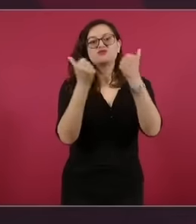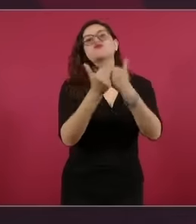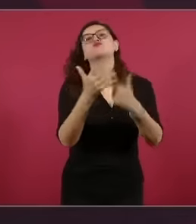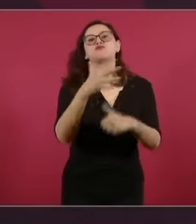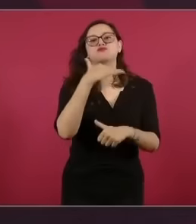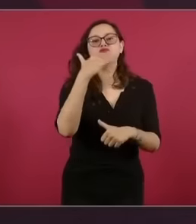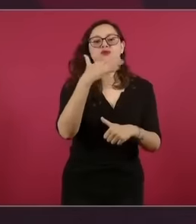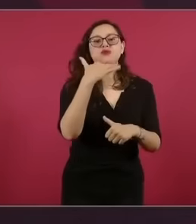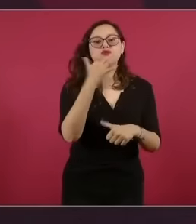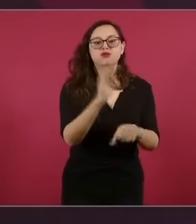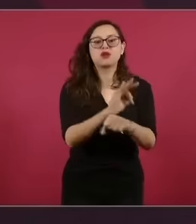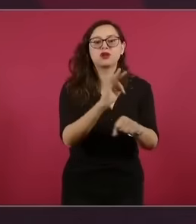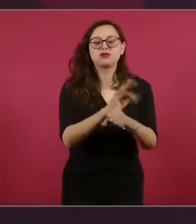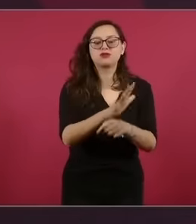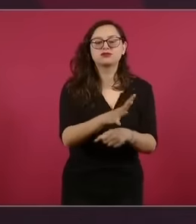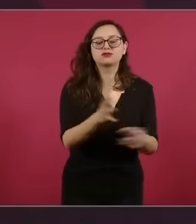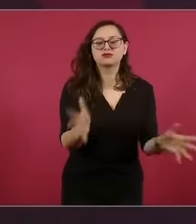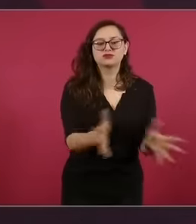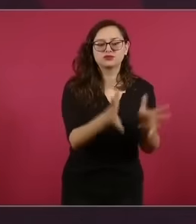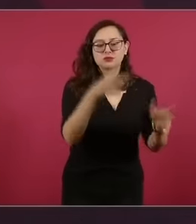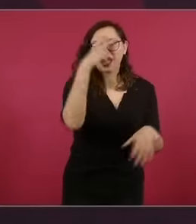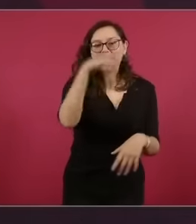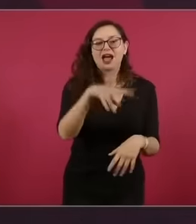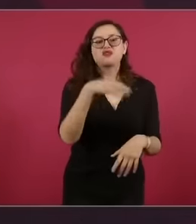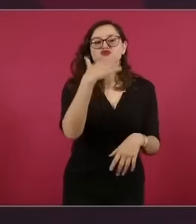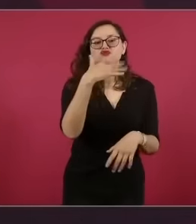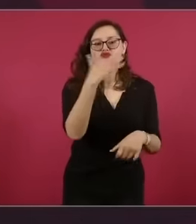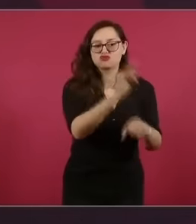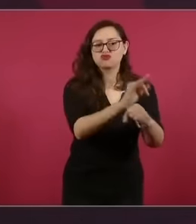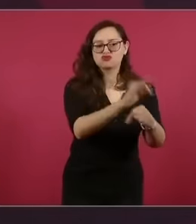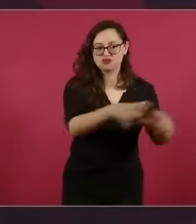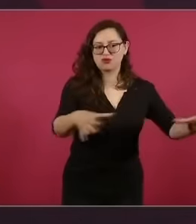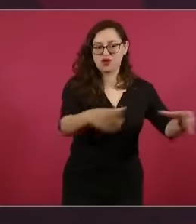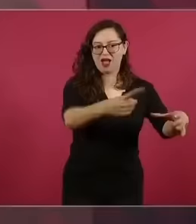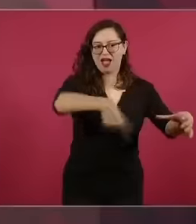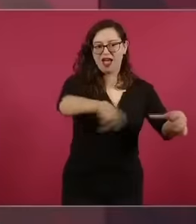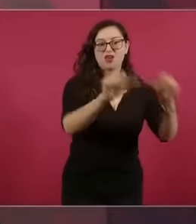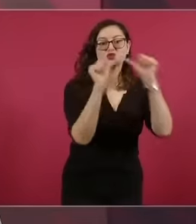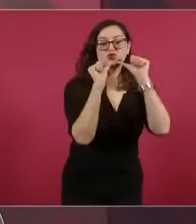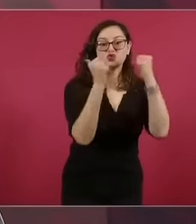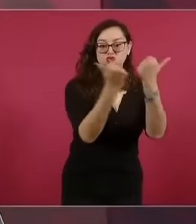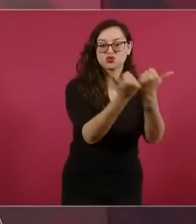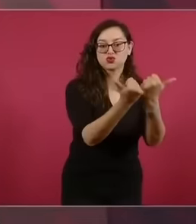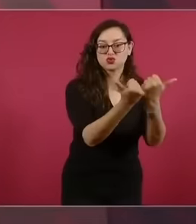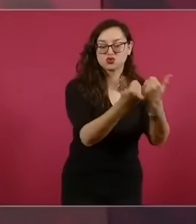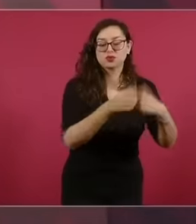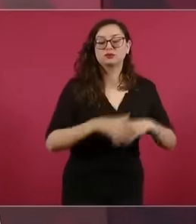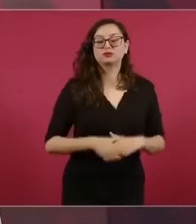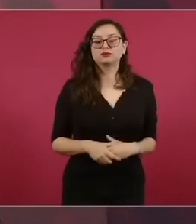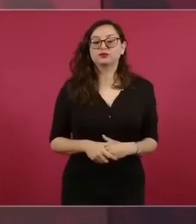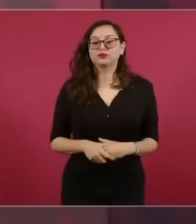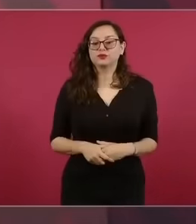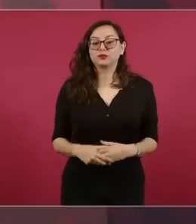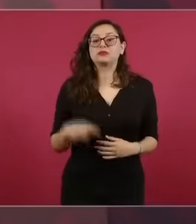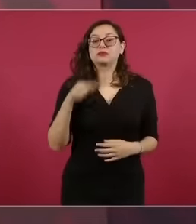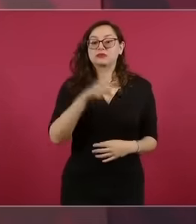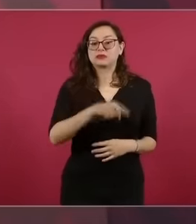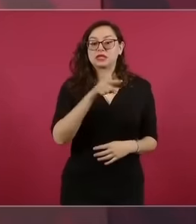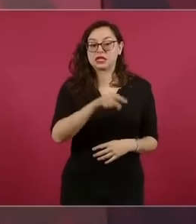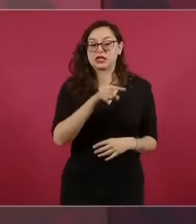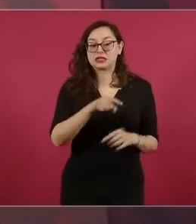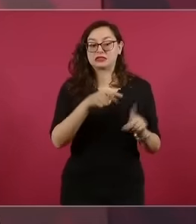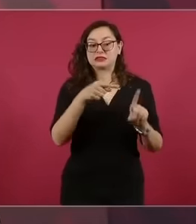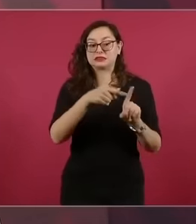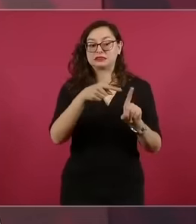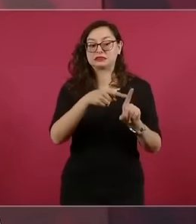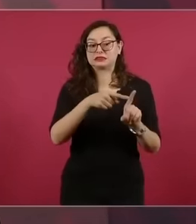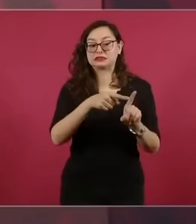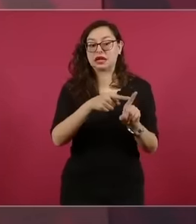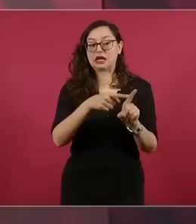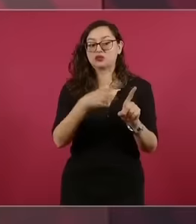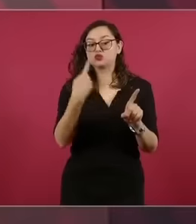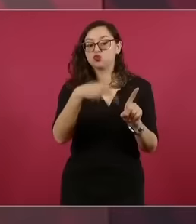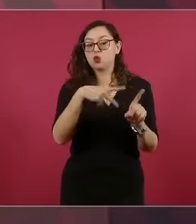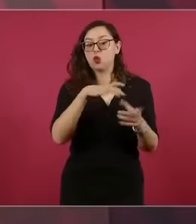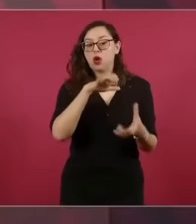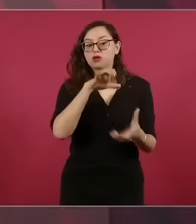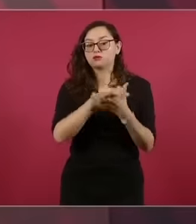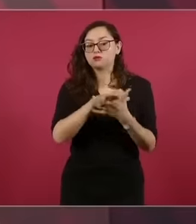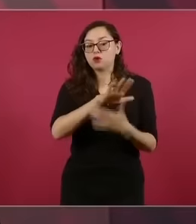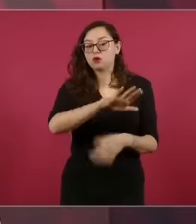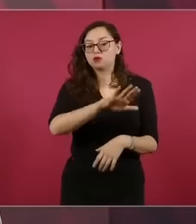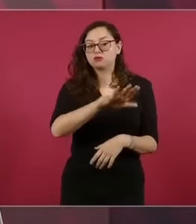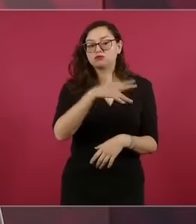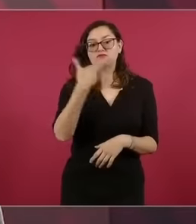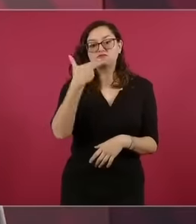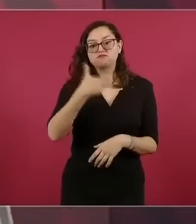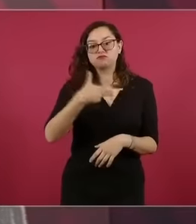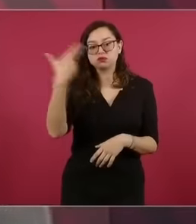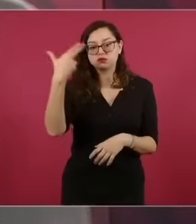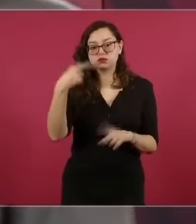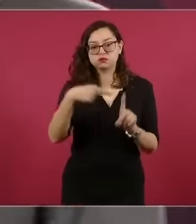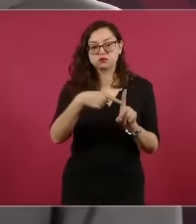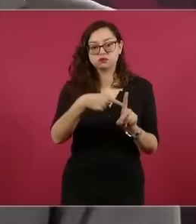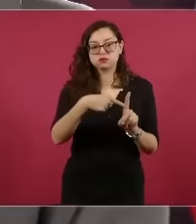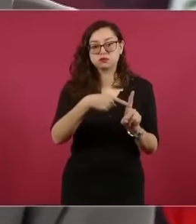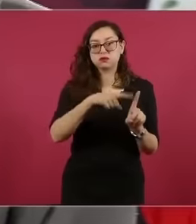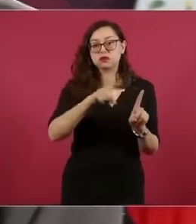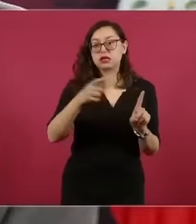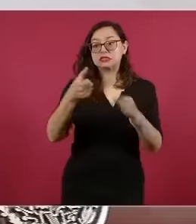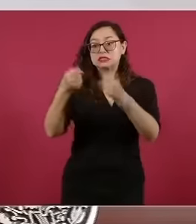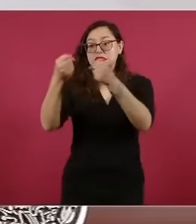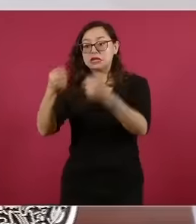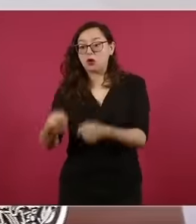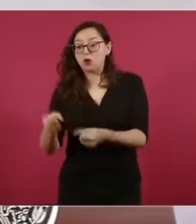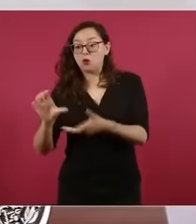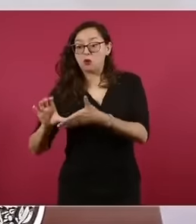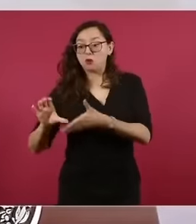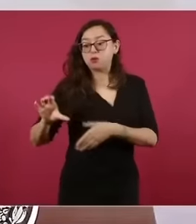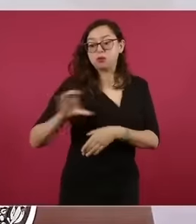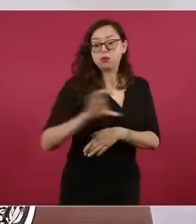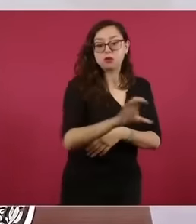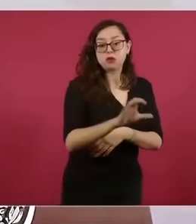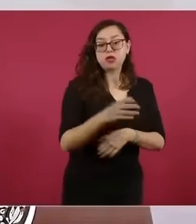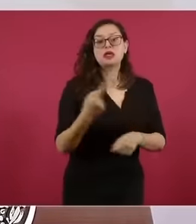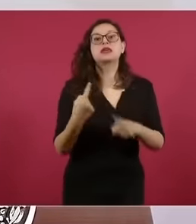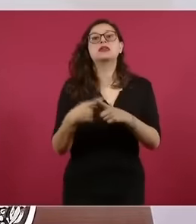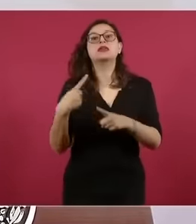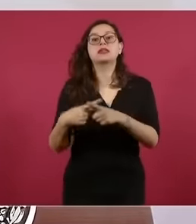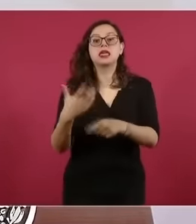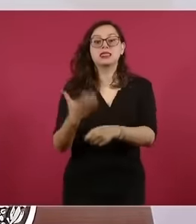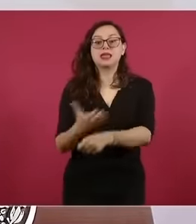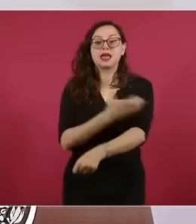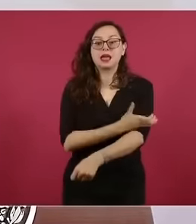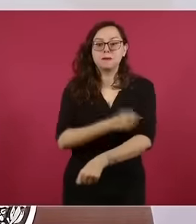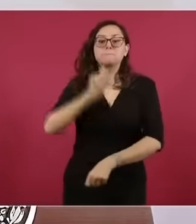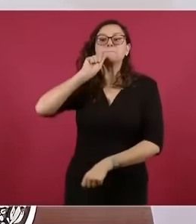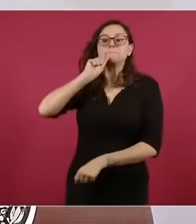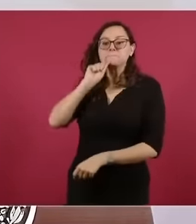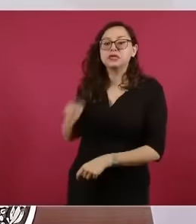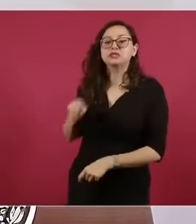favor of corruption, yes, the one who accompanies her to collect the insurance, is Héctor Aguilar Camí,